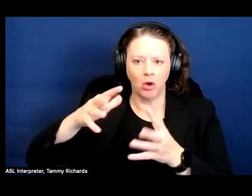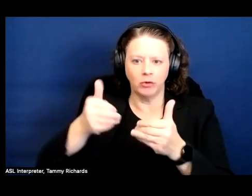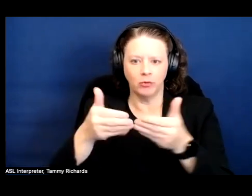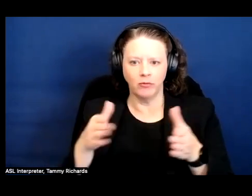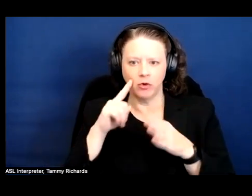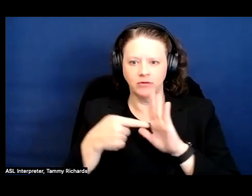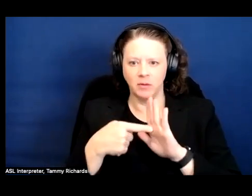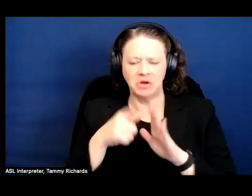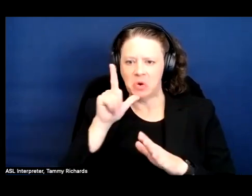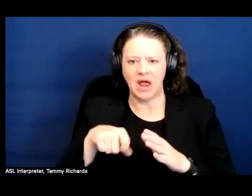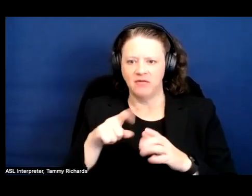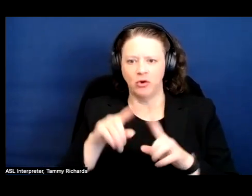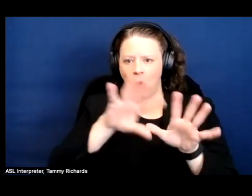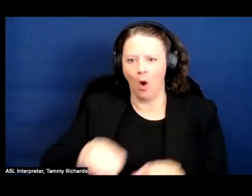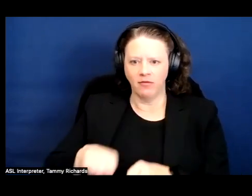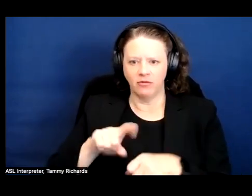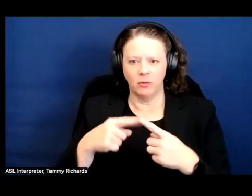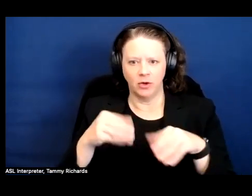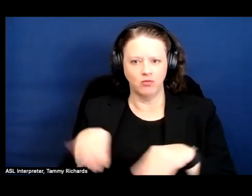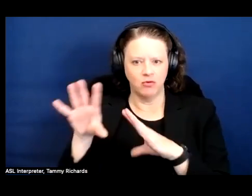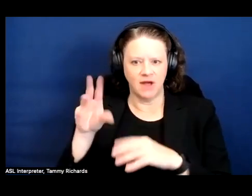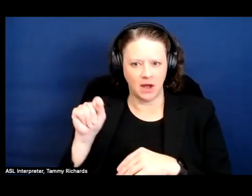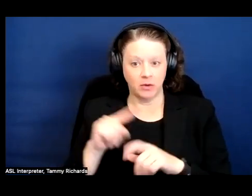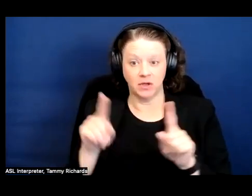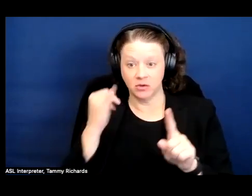and the Fair Employment and Housing Act,